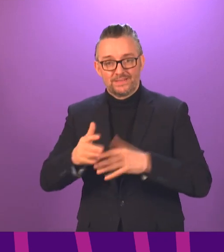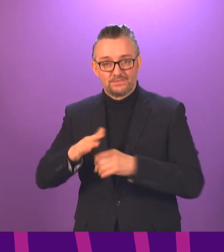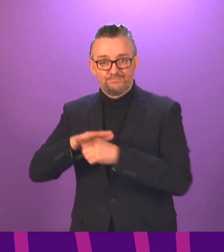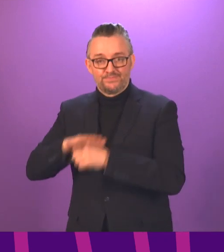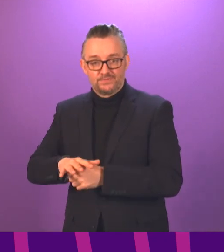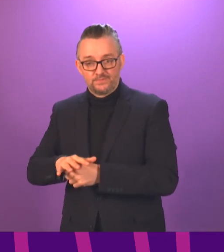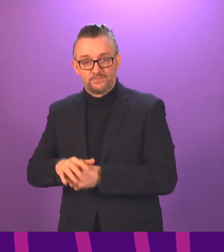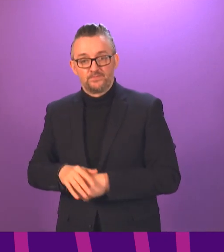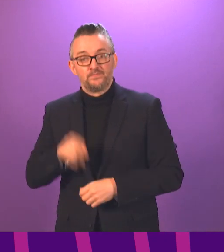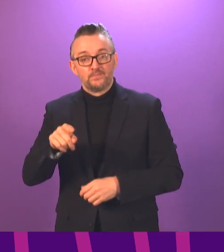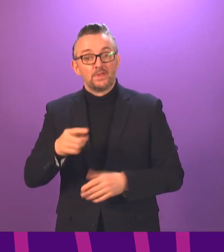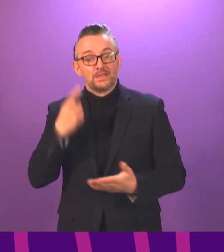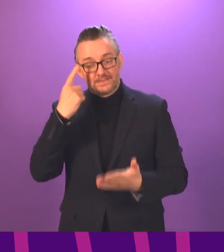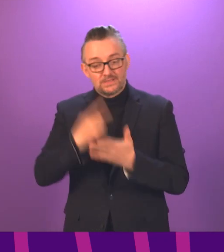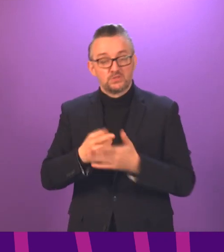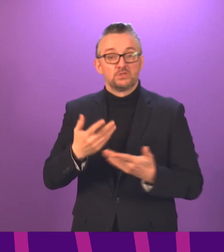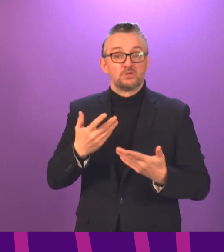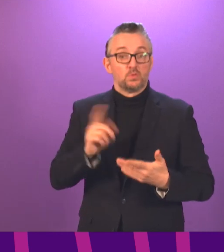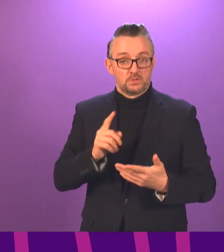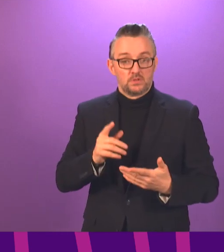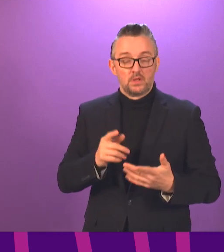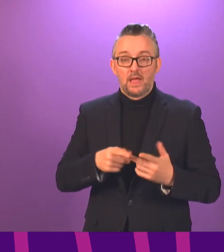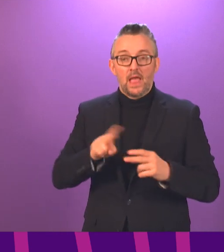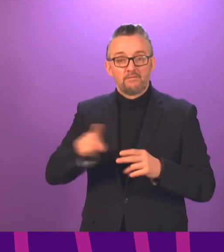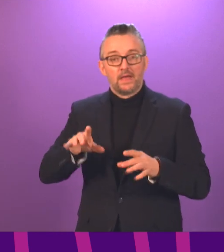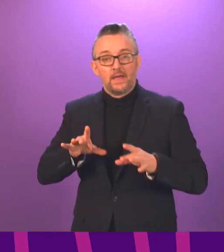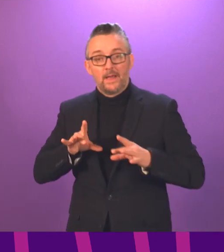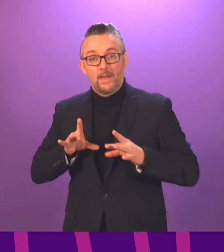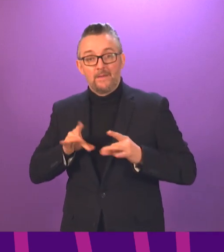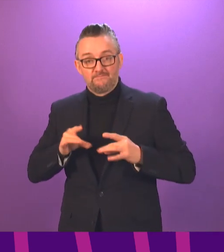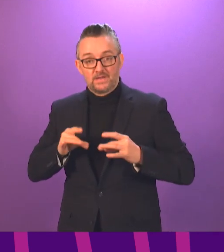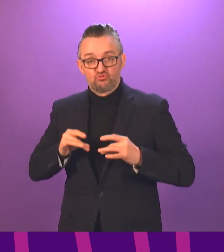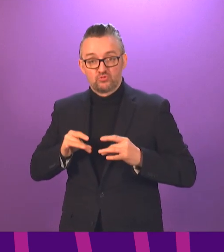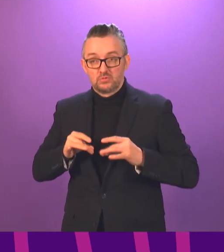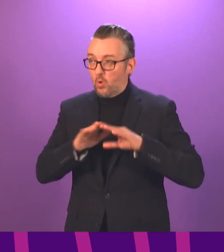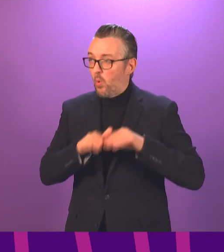That decision will be based on whether the infection rate as an average across Scotland